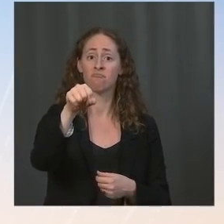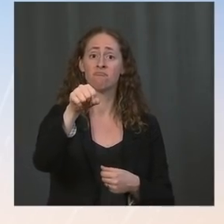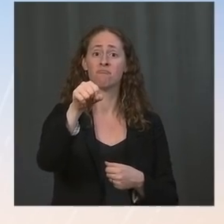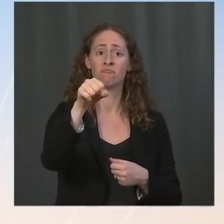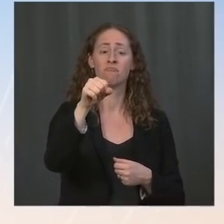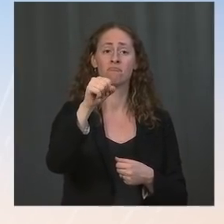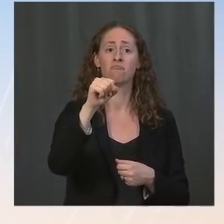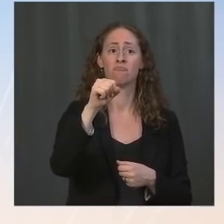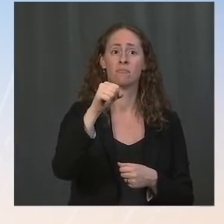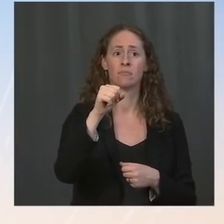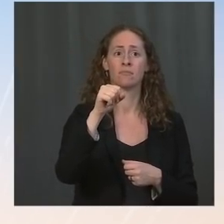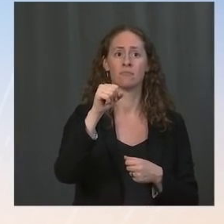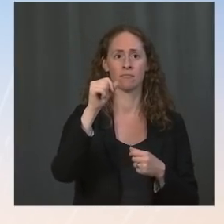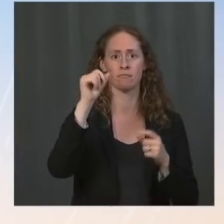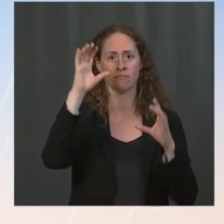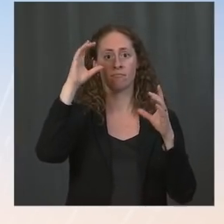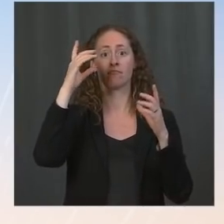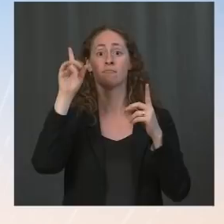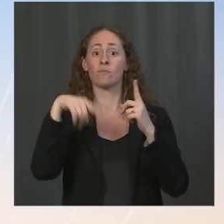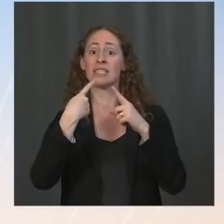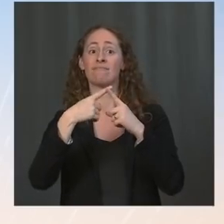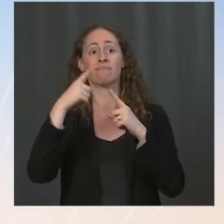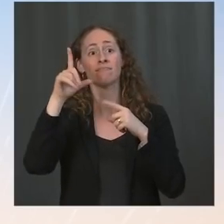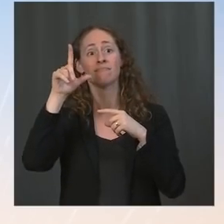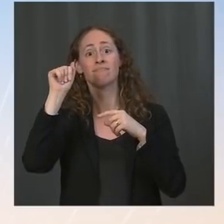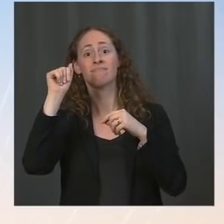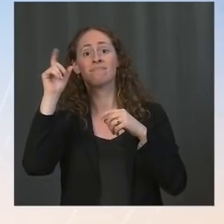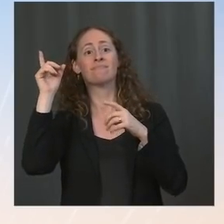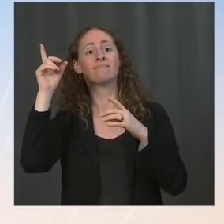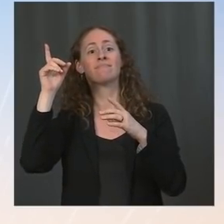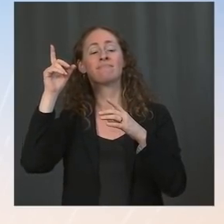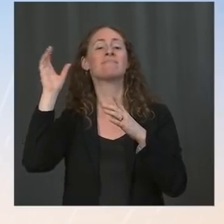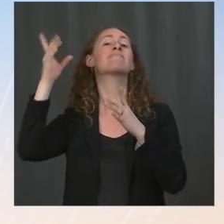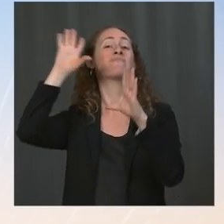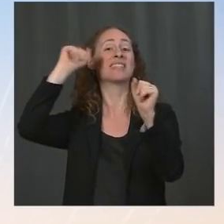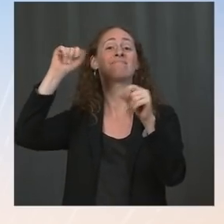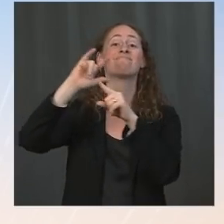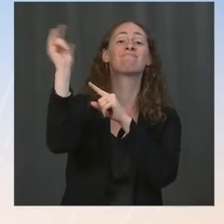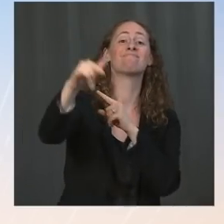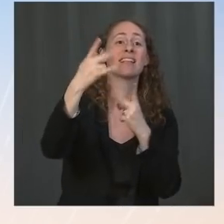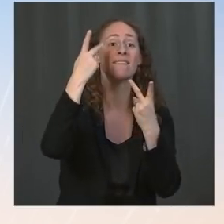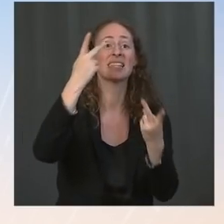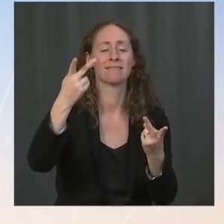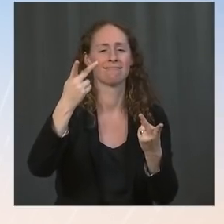from the Secretary of Homeland Security, given the footprint. The President would not want to go if it were to impact --